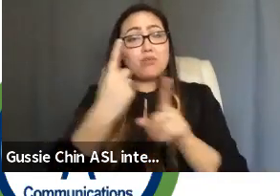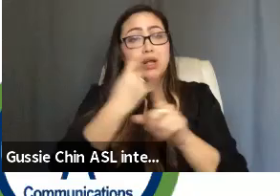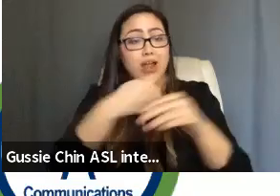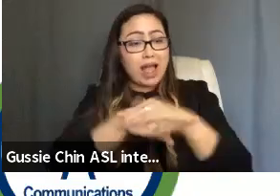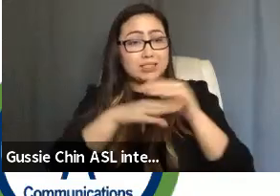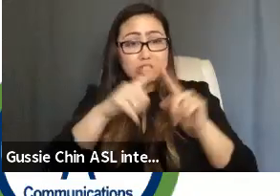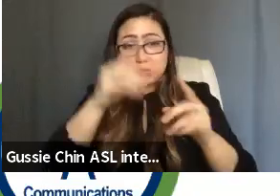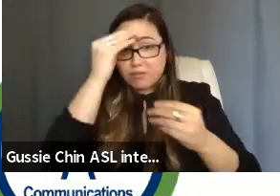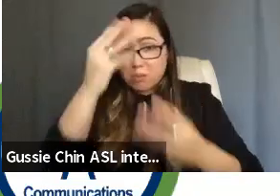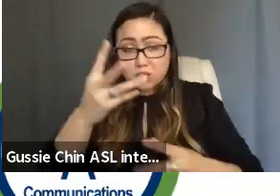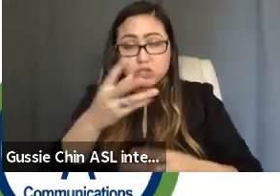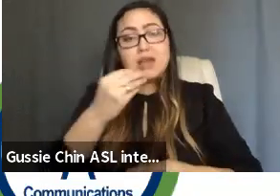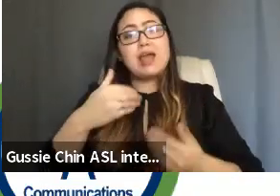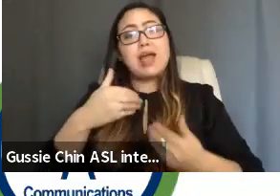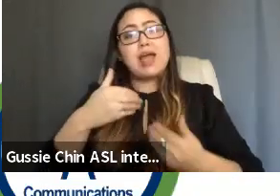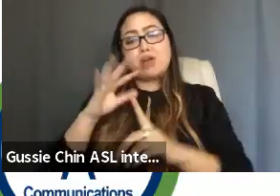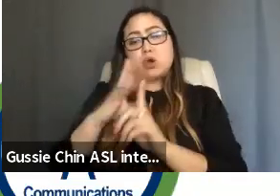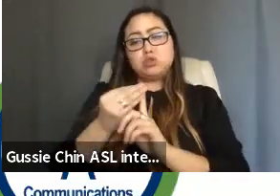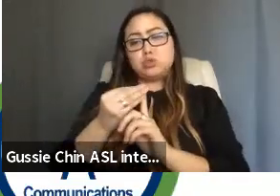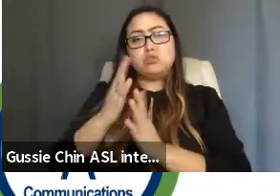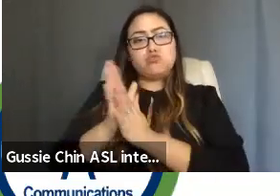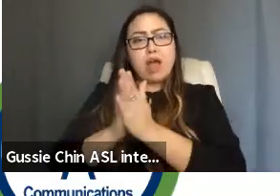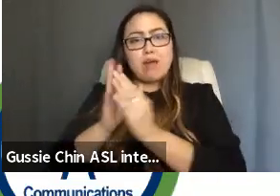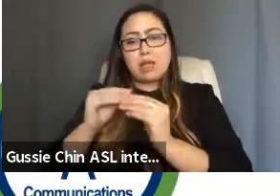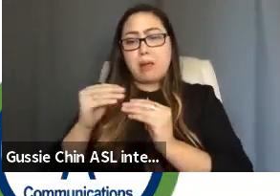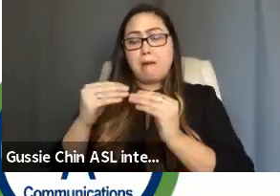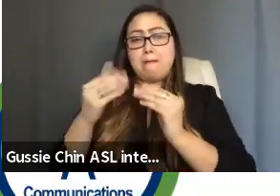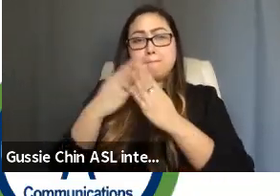and there is a cultural drive in public health right now around health equity and